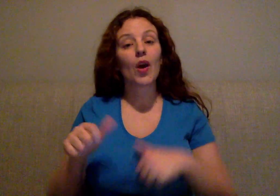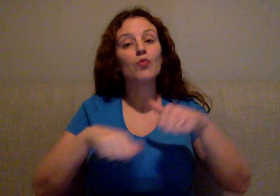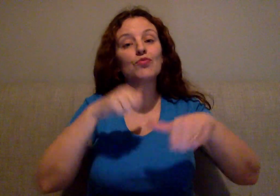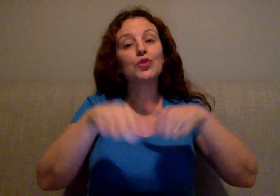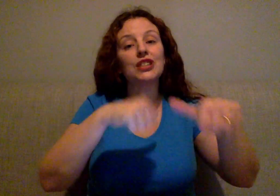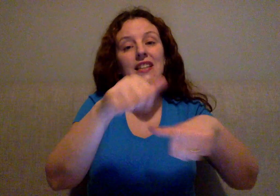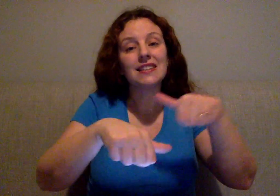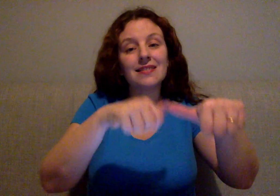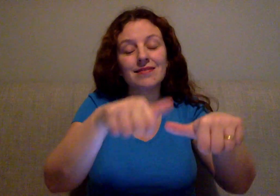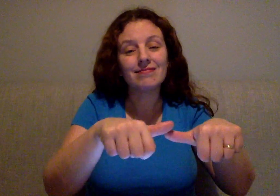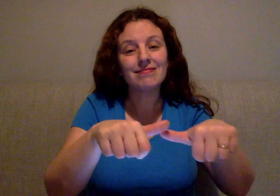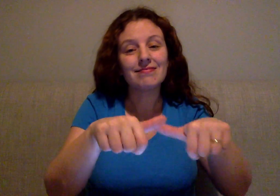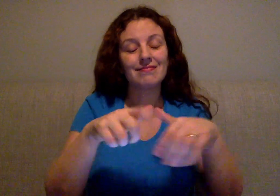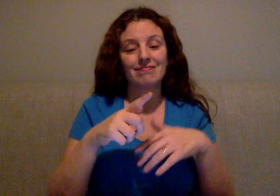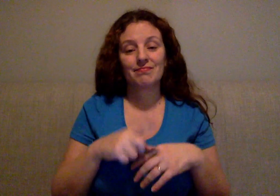ROUTINE